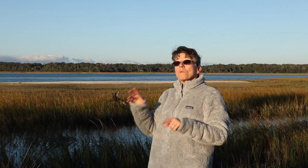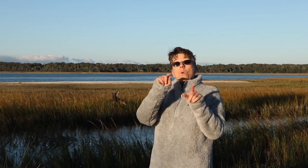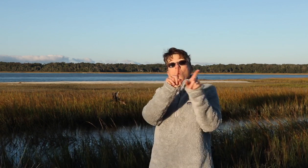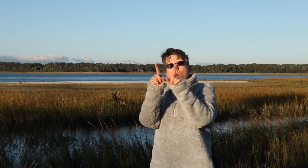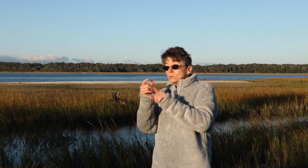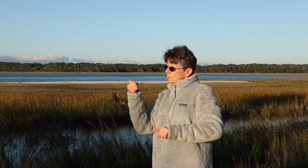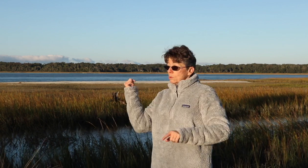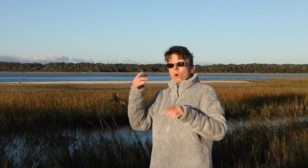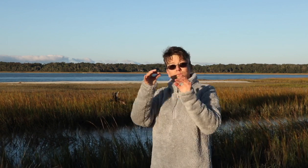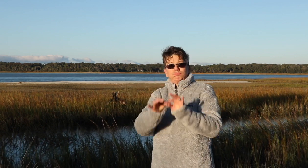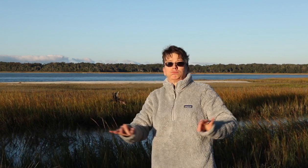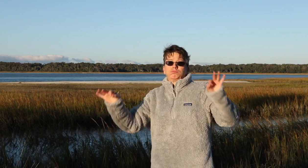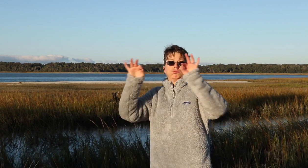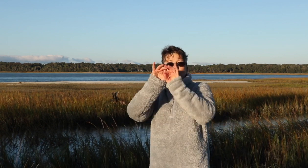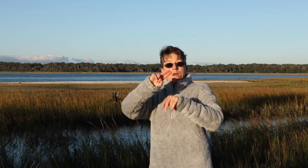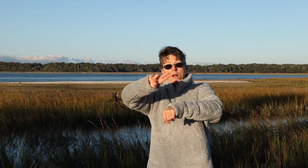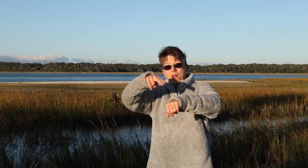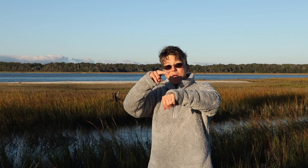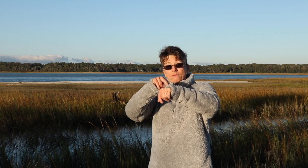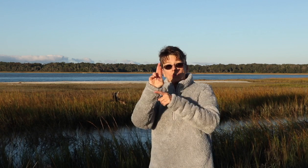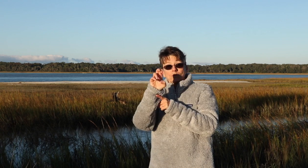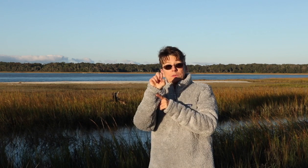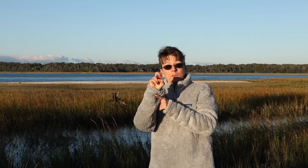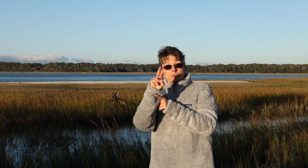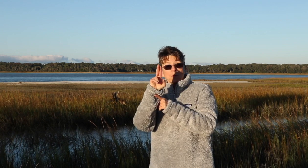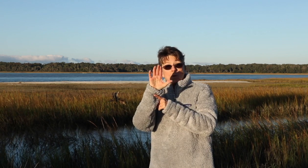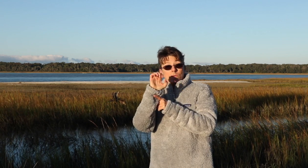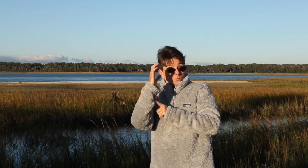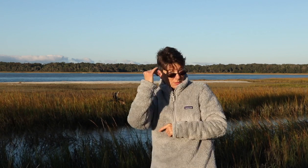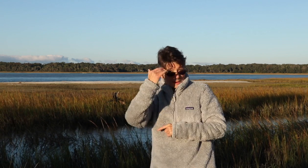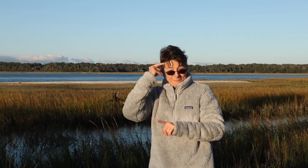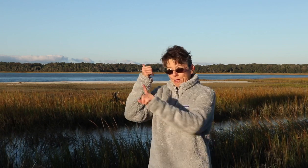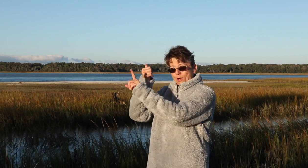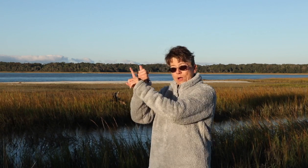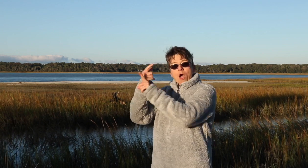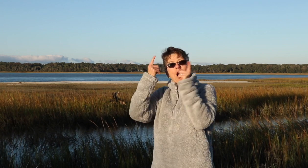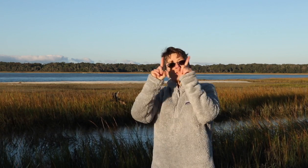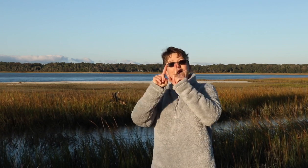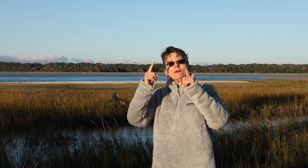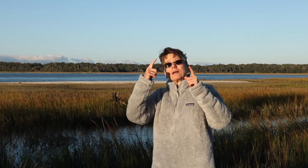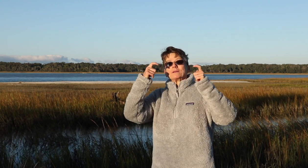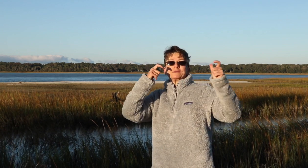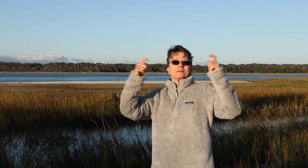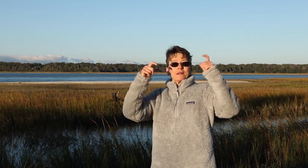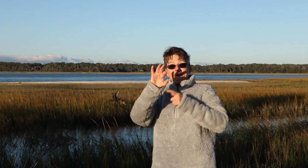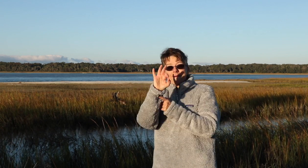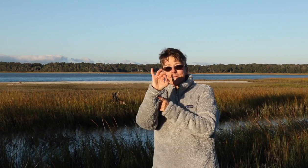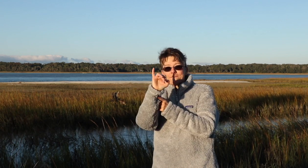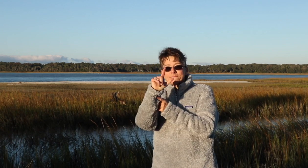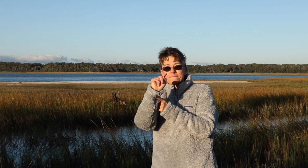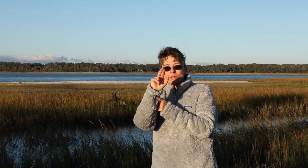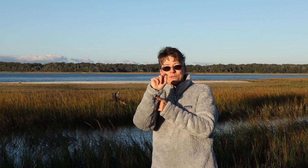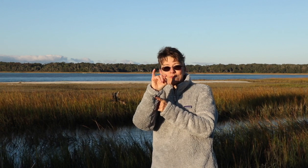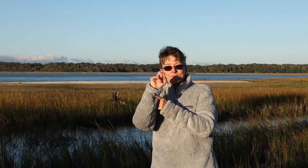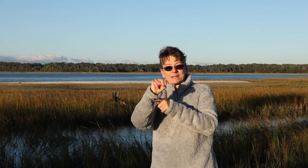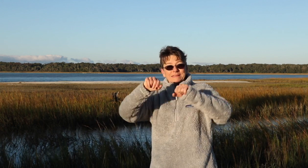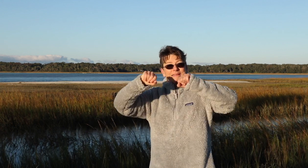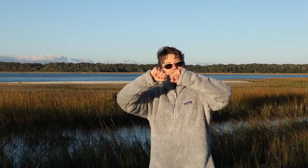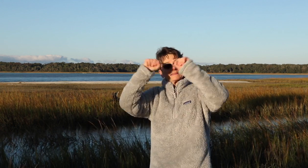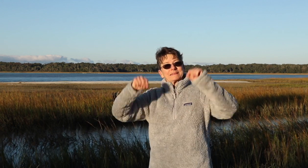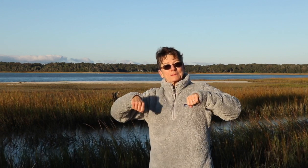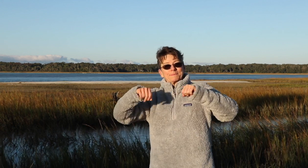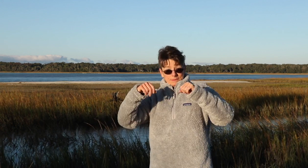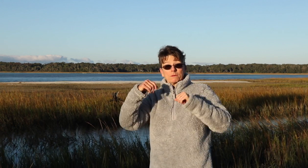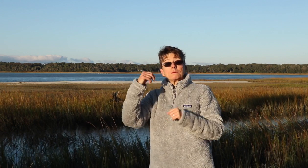This marsh environment is considered to be a very important natural resource because it also acts like a giant filtration system.